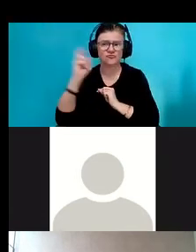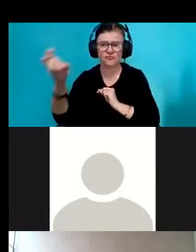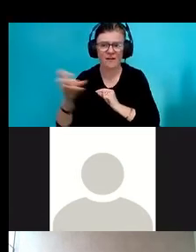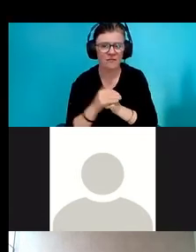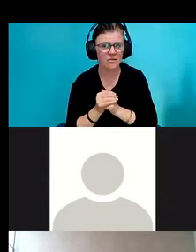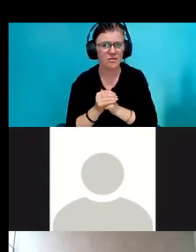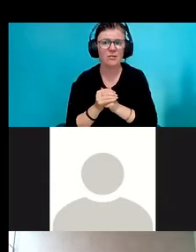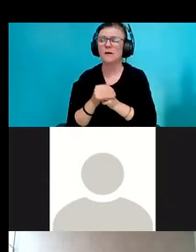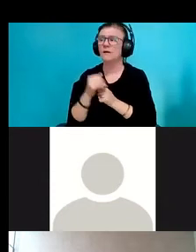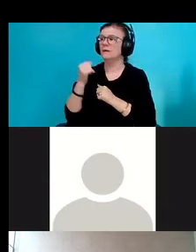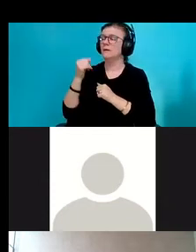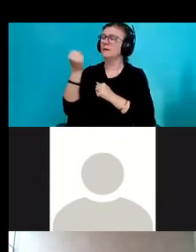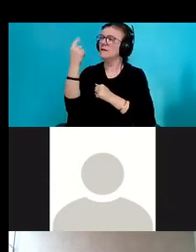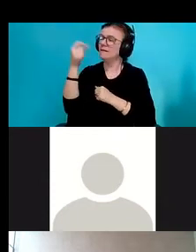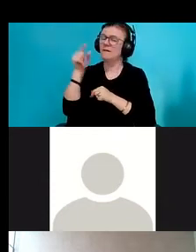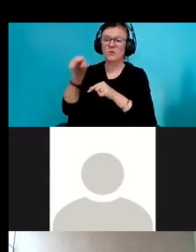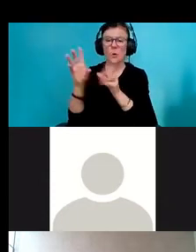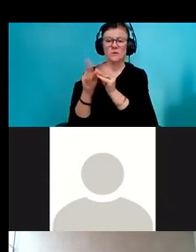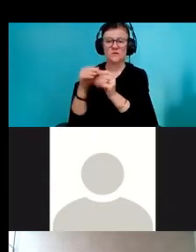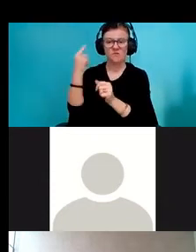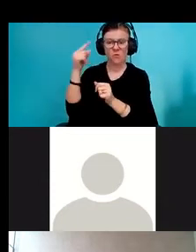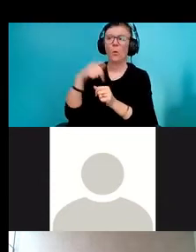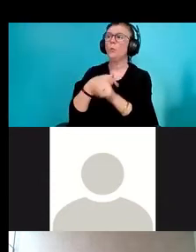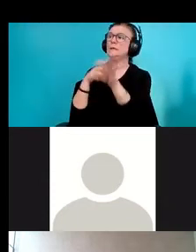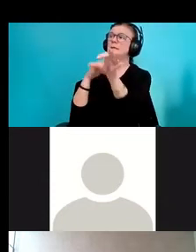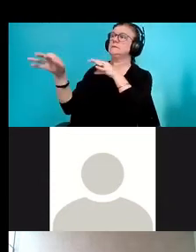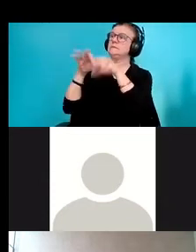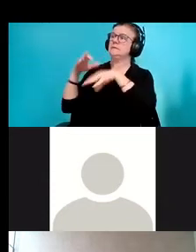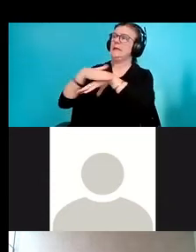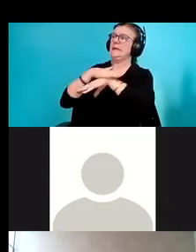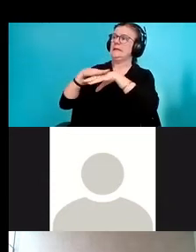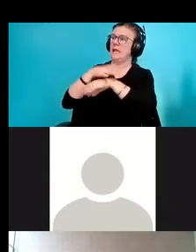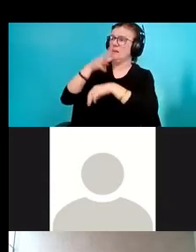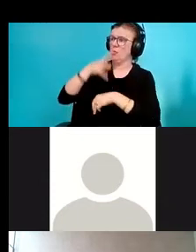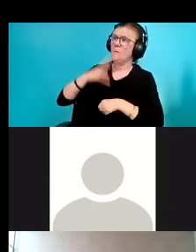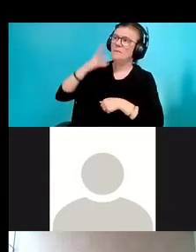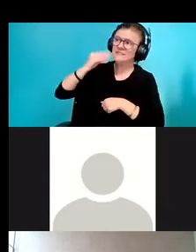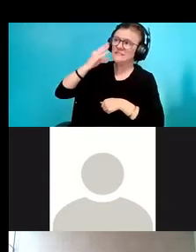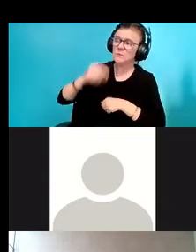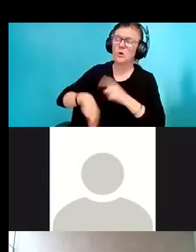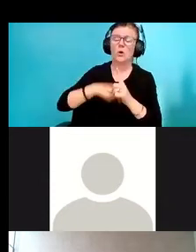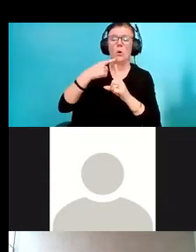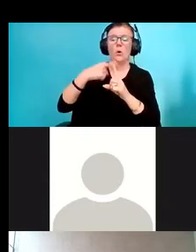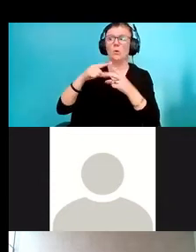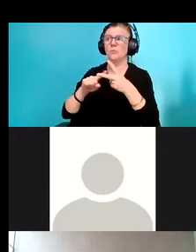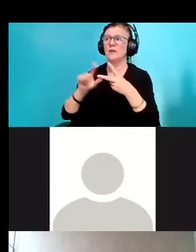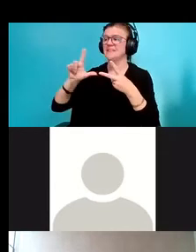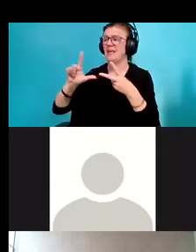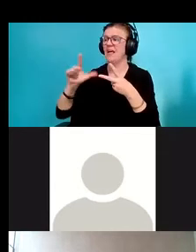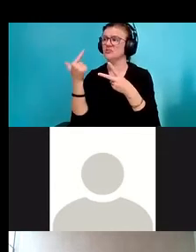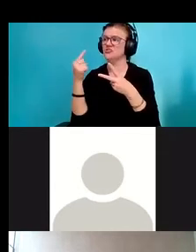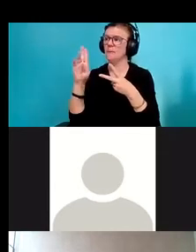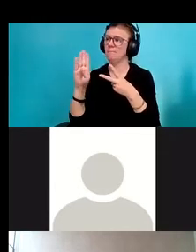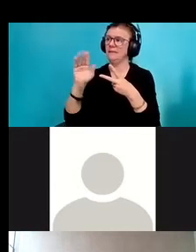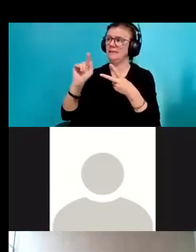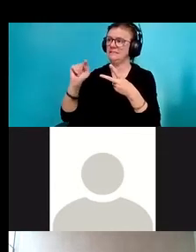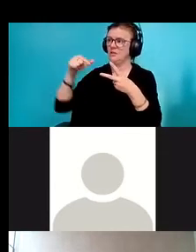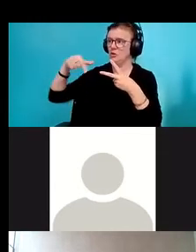regarding violence against Native women and/or the LGBTQ two-spirit community.